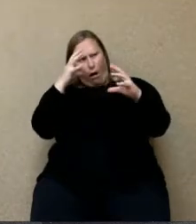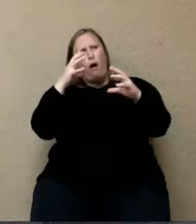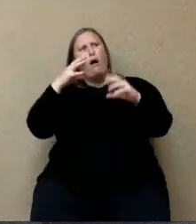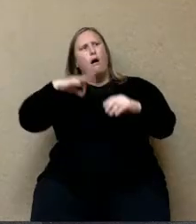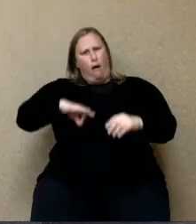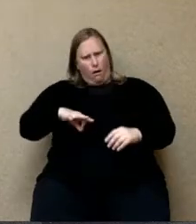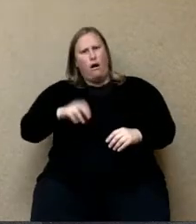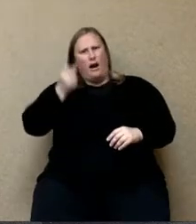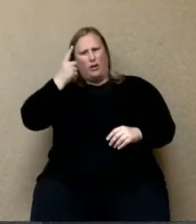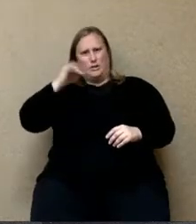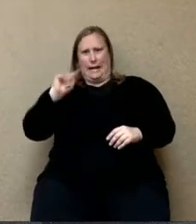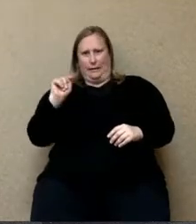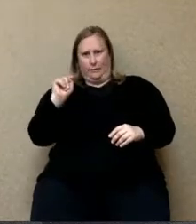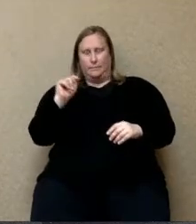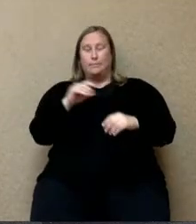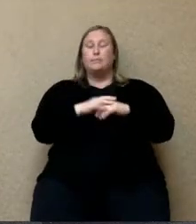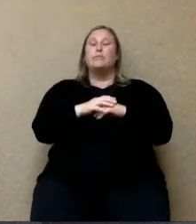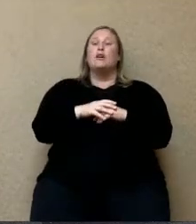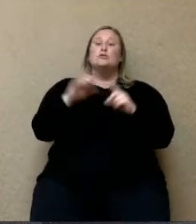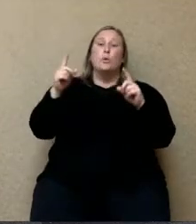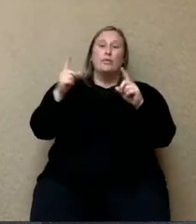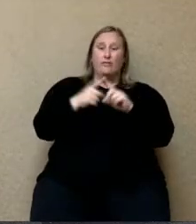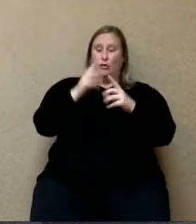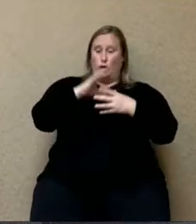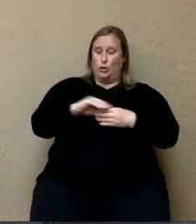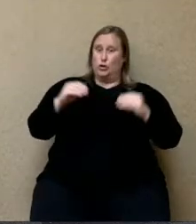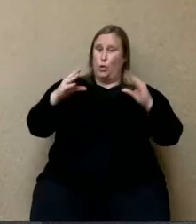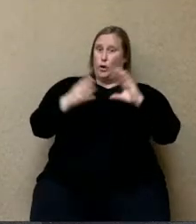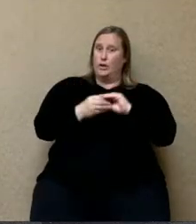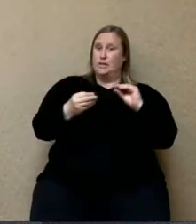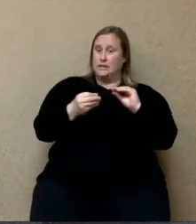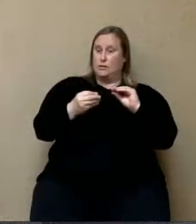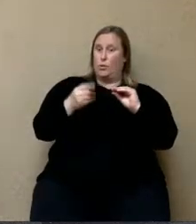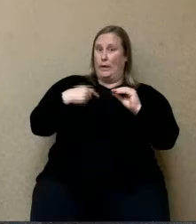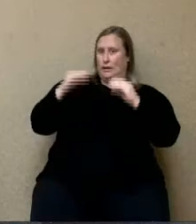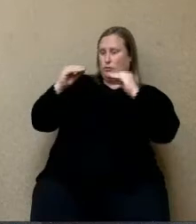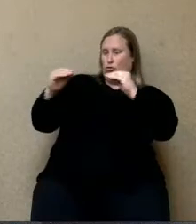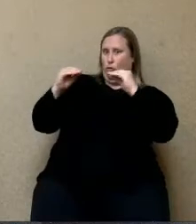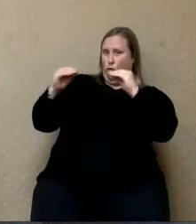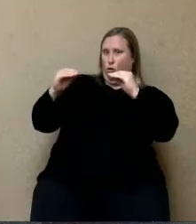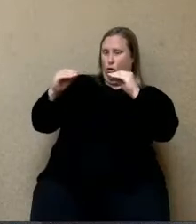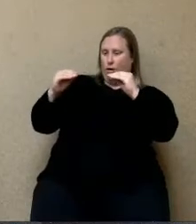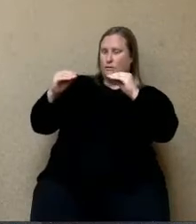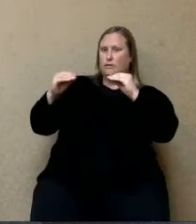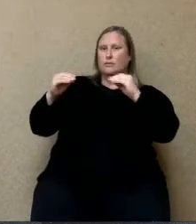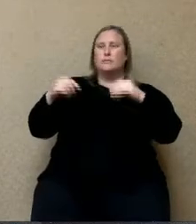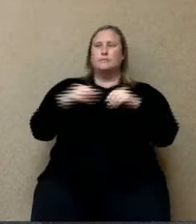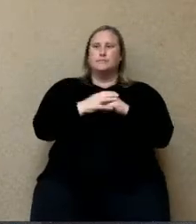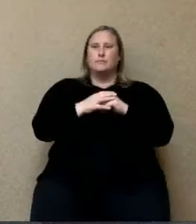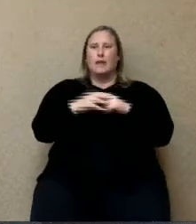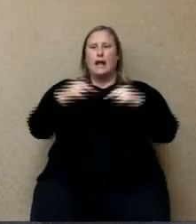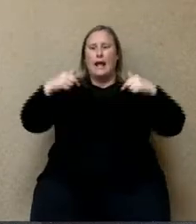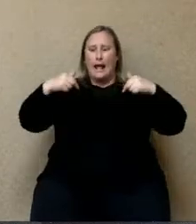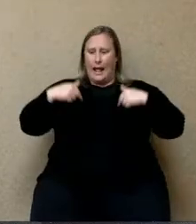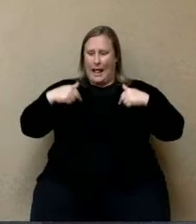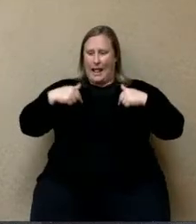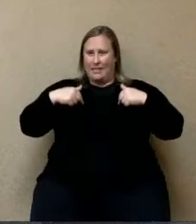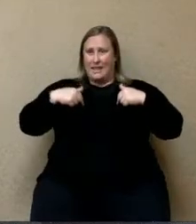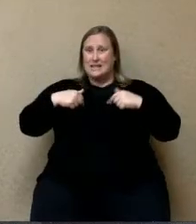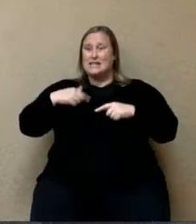So, the first stories we did were about this is my old home, this is my new home.